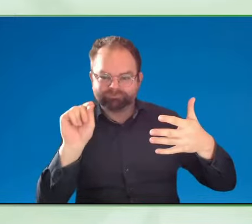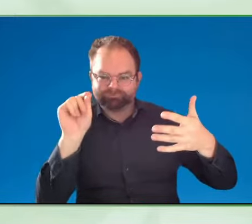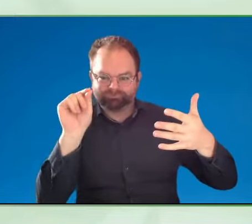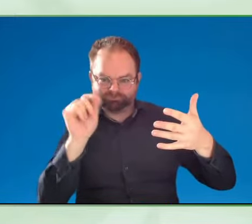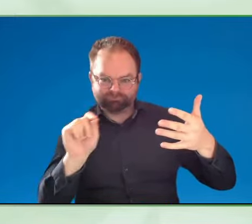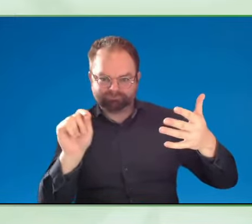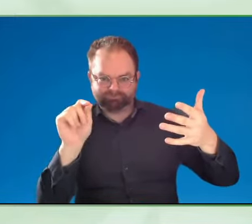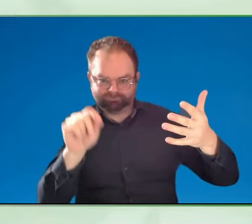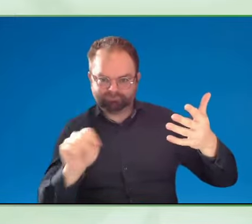were open.